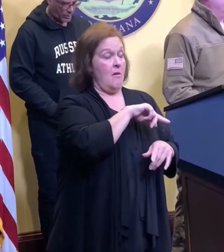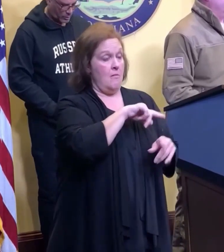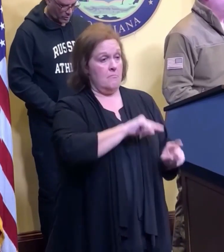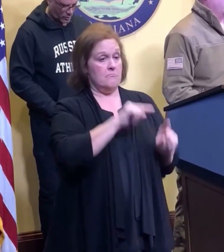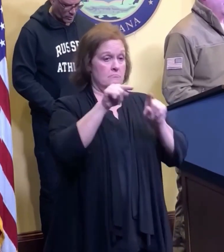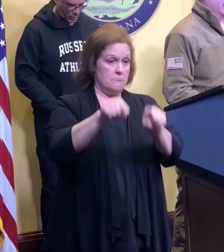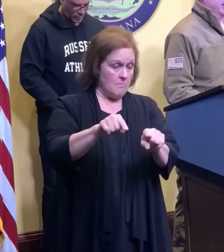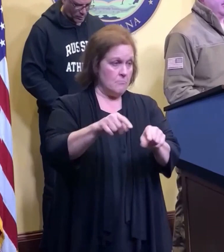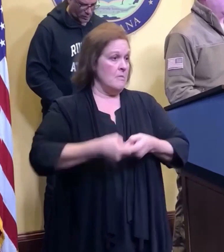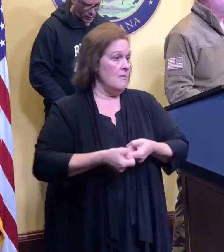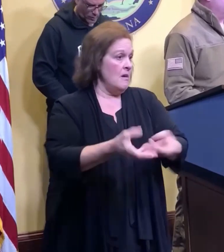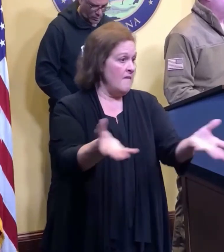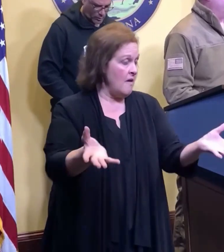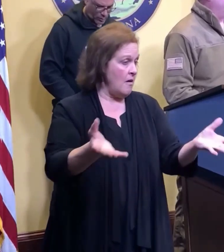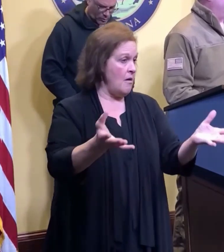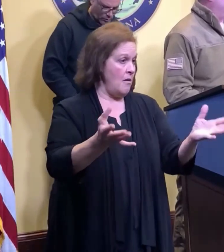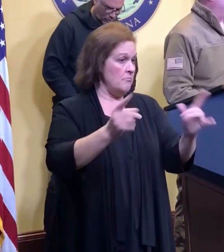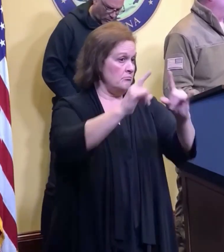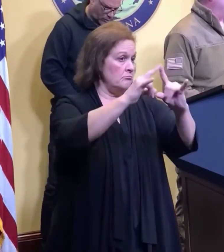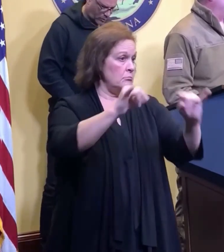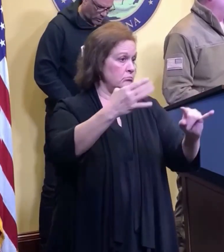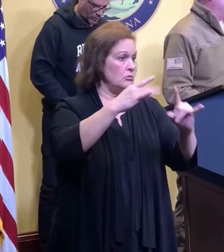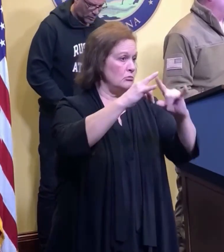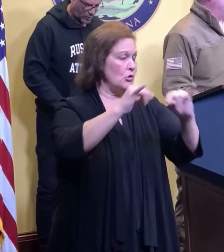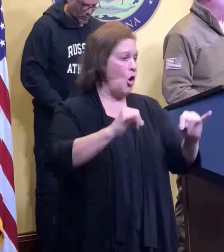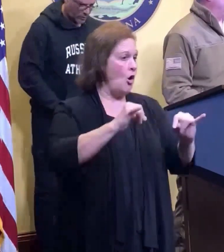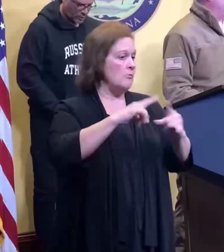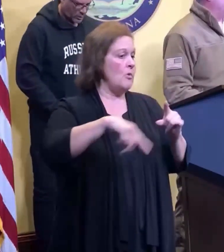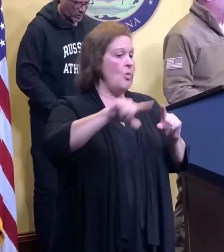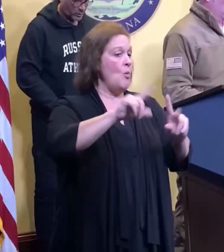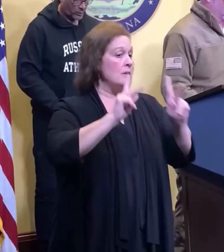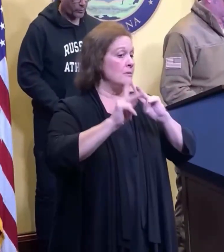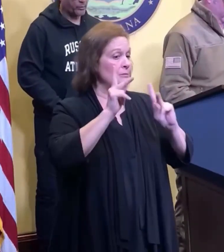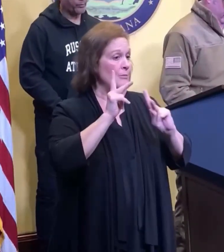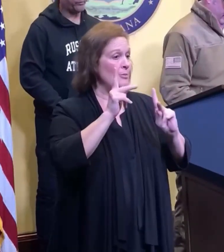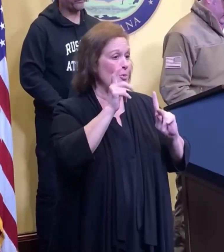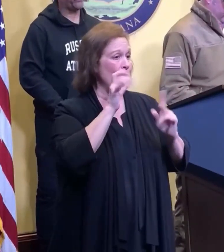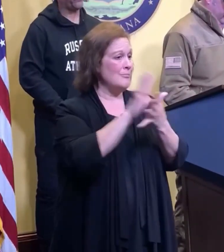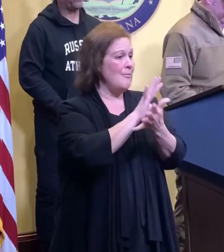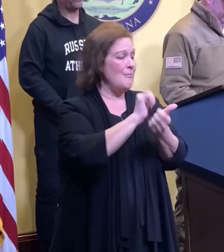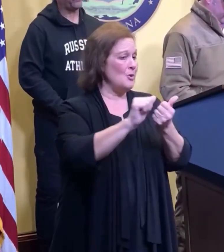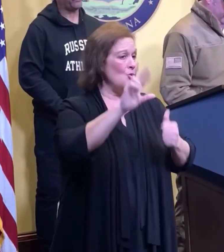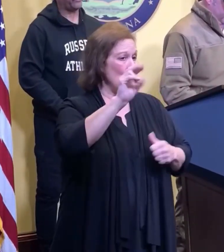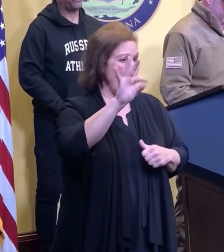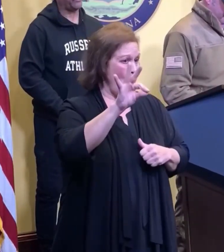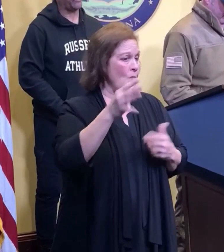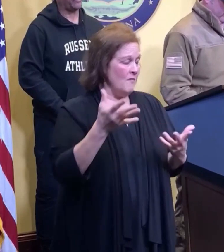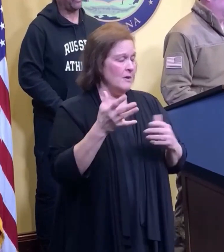tarp giving out tarps to residents to do what they can to you know tarp roofs as necessary we've been